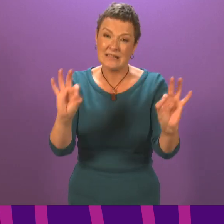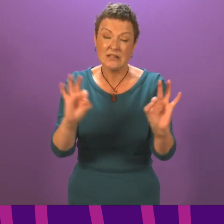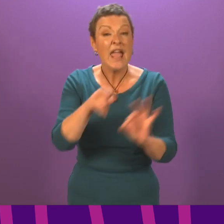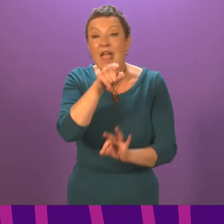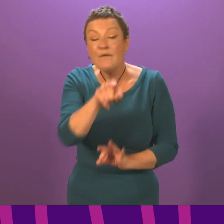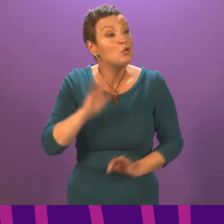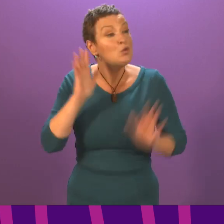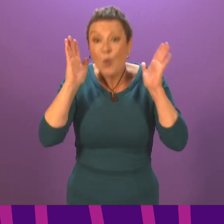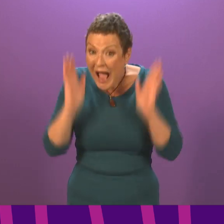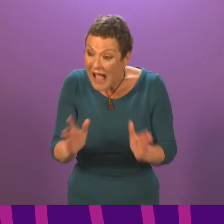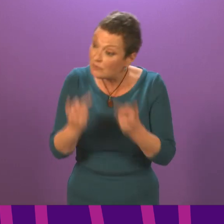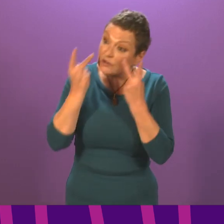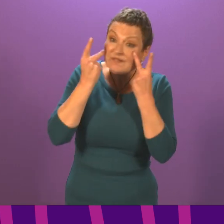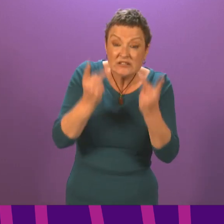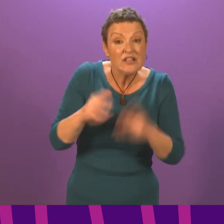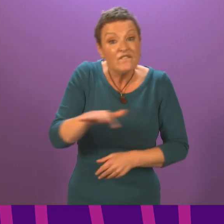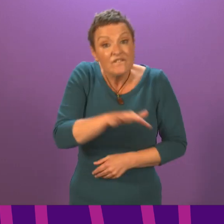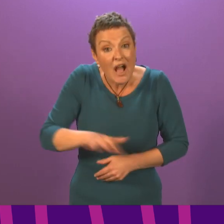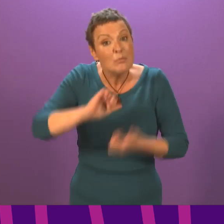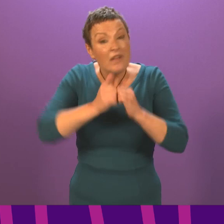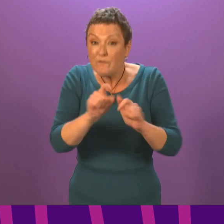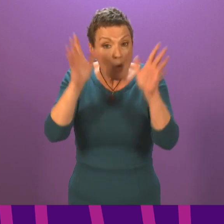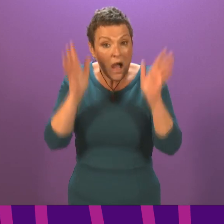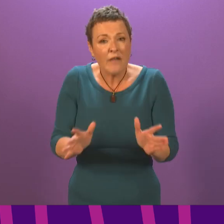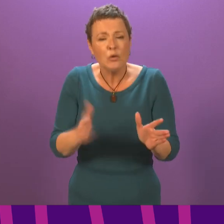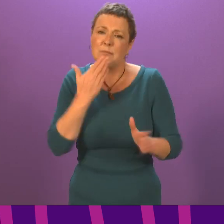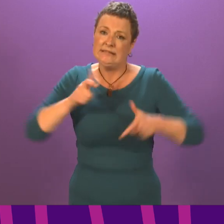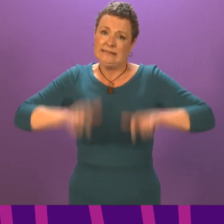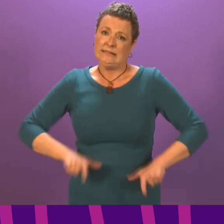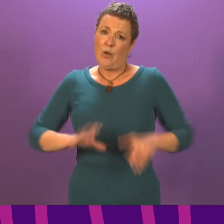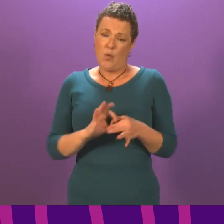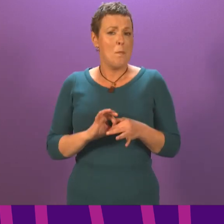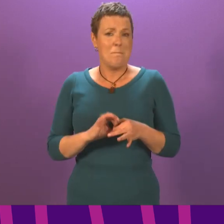If you can avoid mixing with other households over Christmas, especially indoors, please